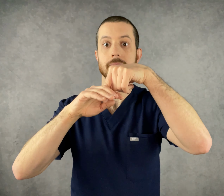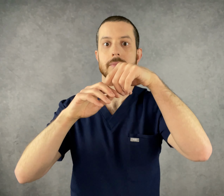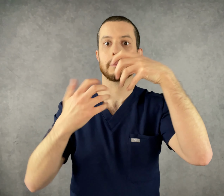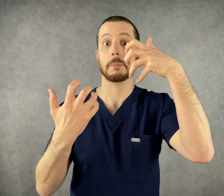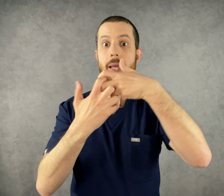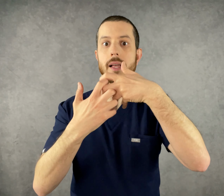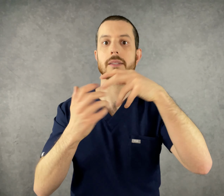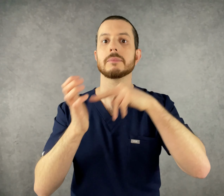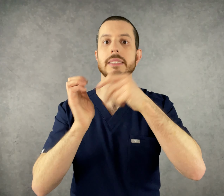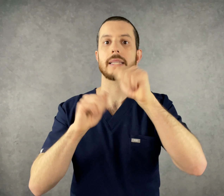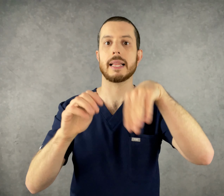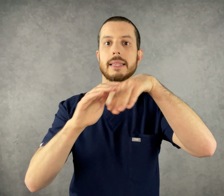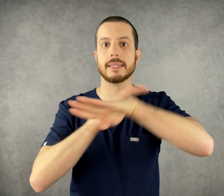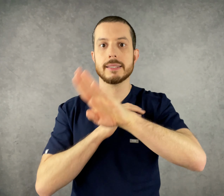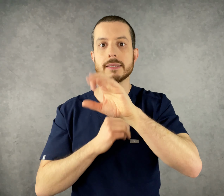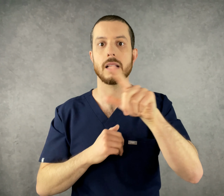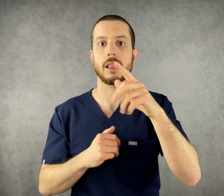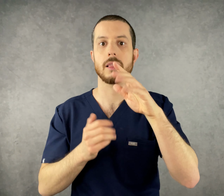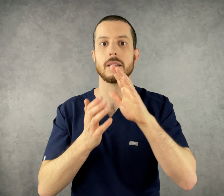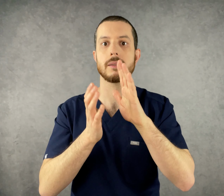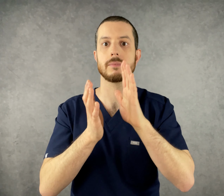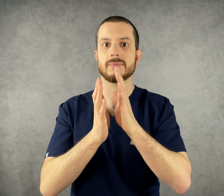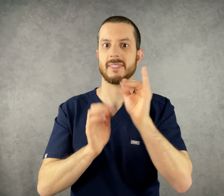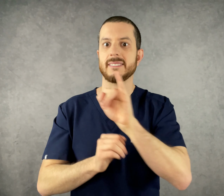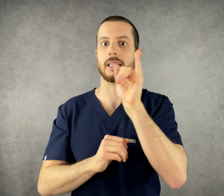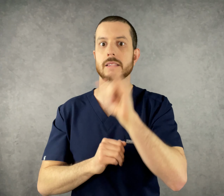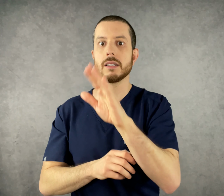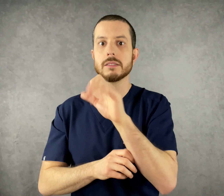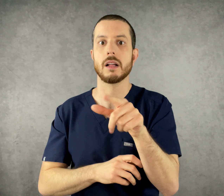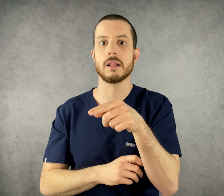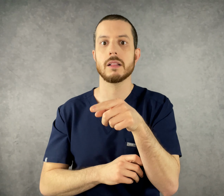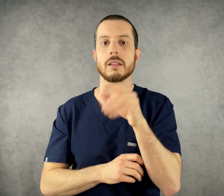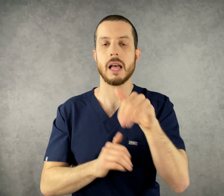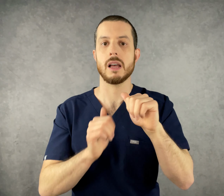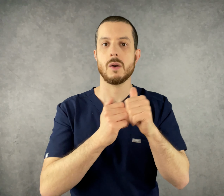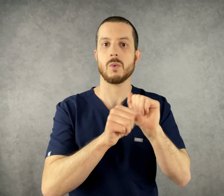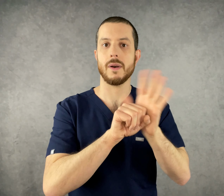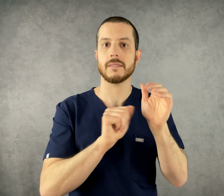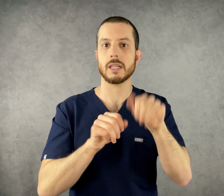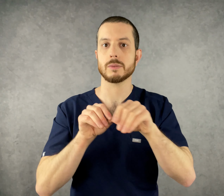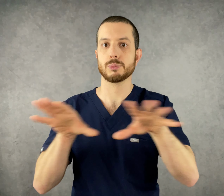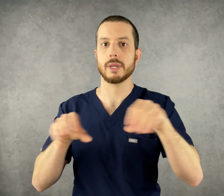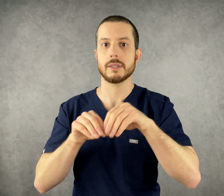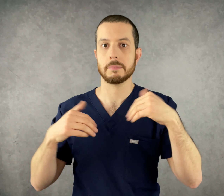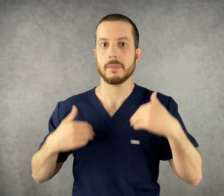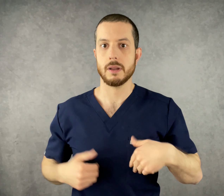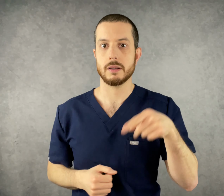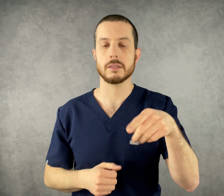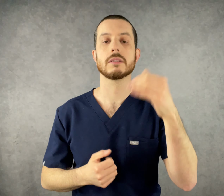granting the virus access to the cell to infect it. That's how the coronavirus spreads in your body.